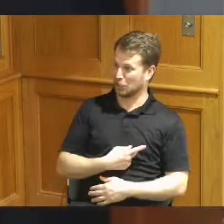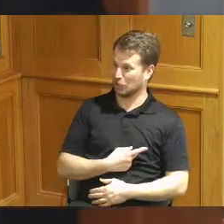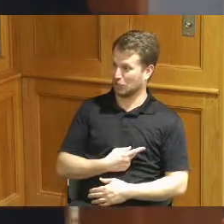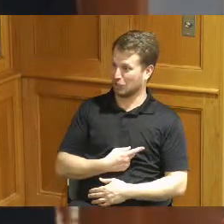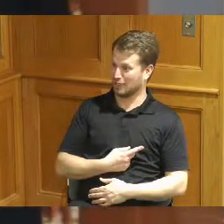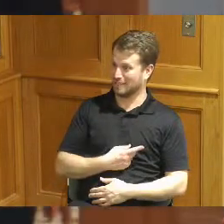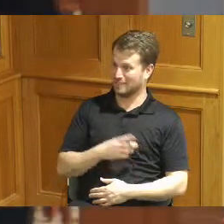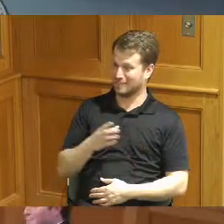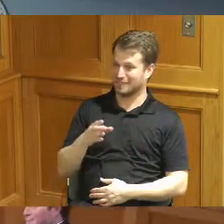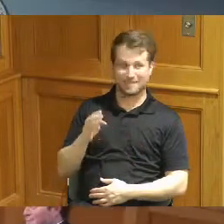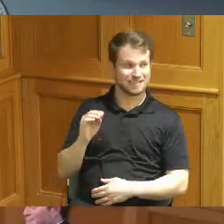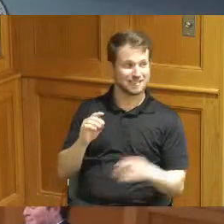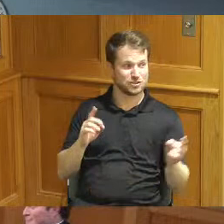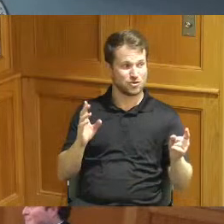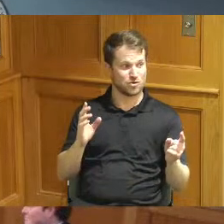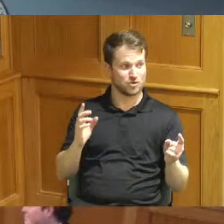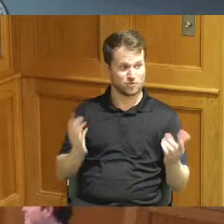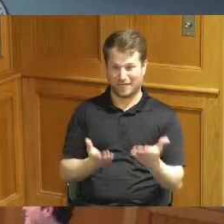Michael yeah